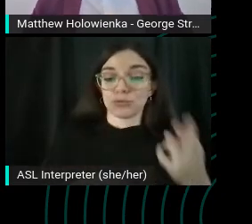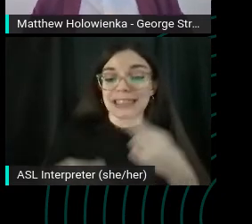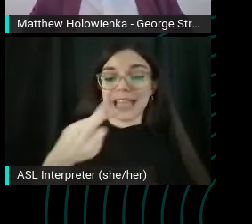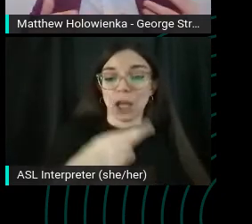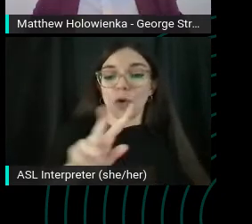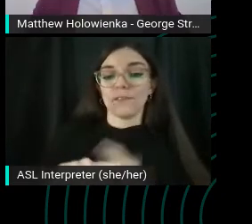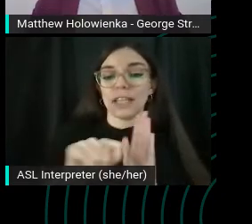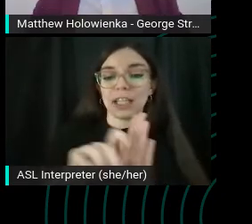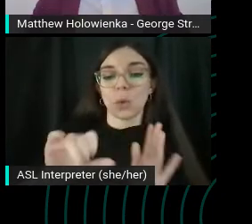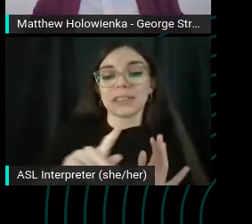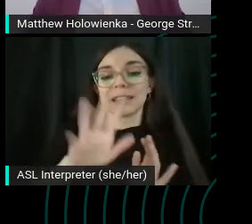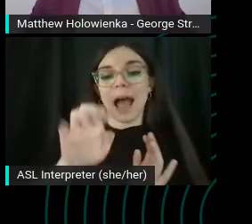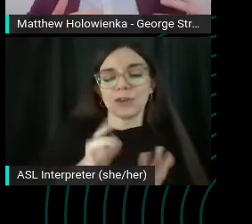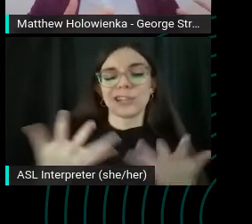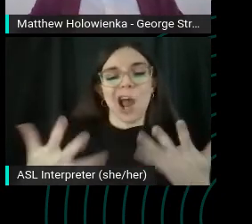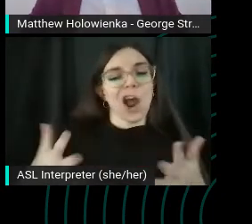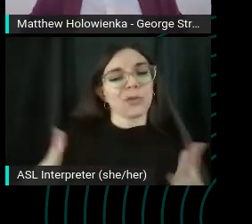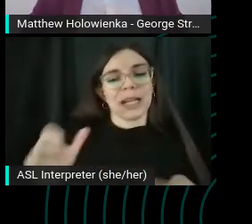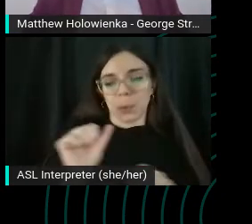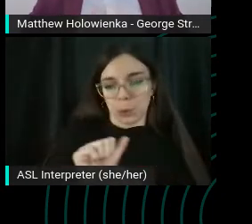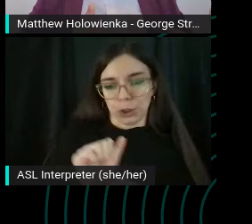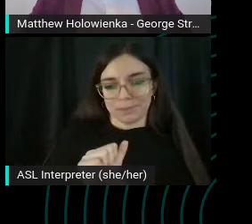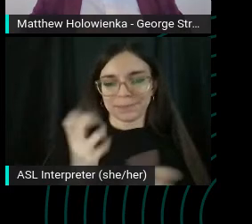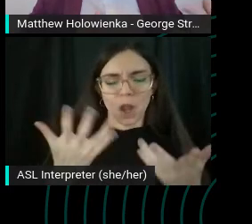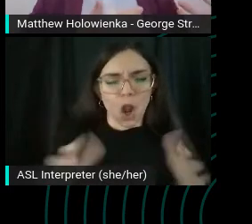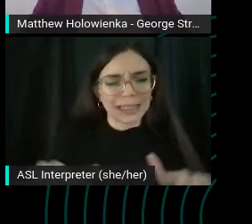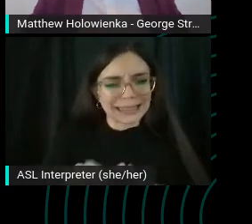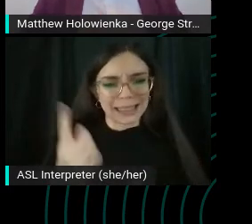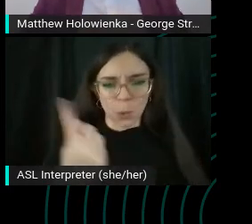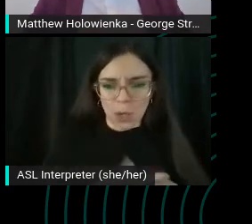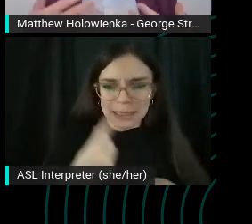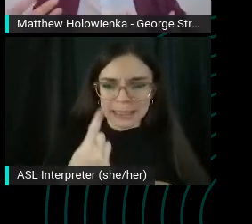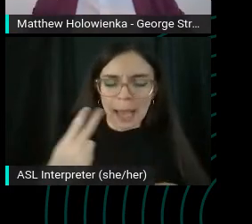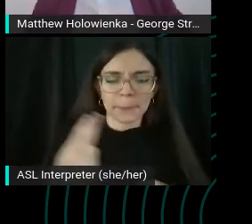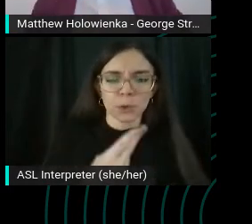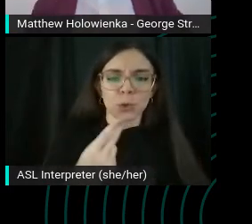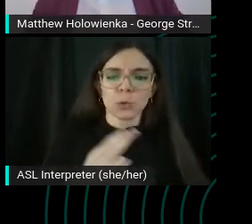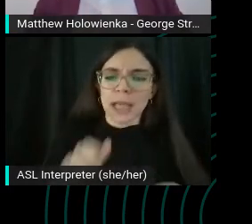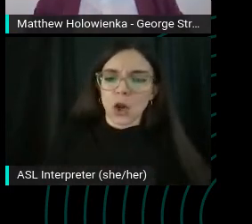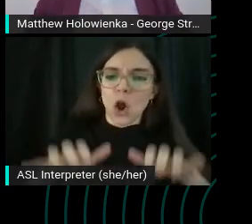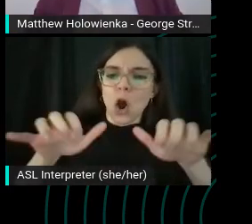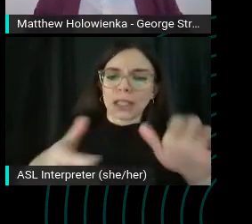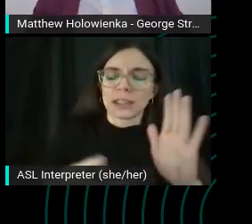We already did it once. We used those audience reviews to make a video, and then we used critic reviews to make a video.